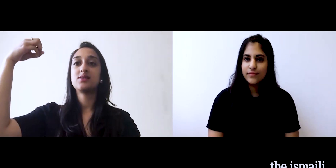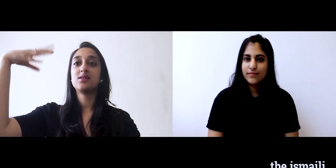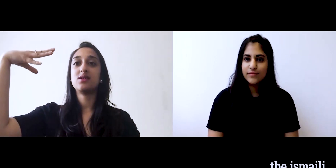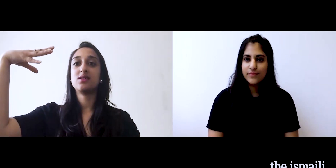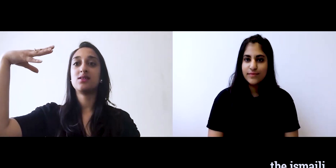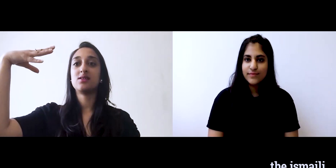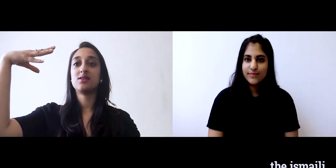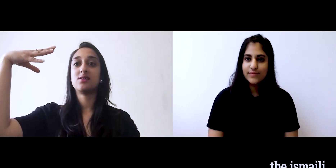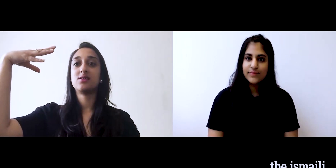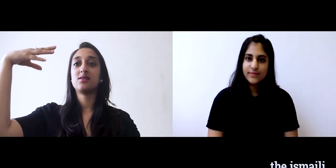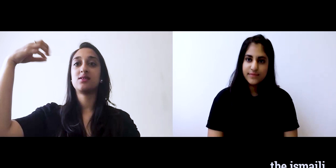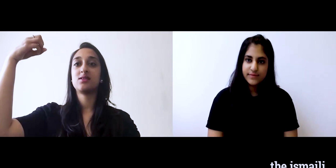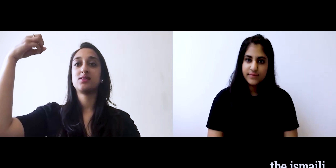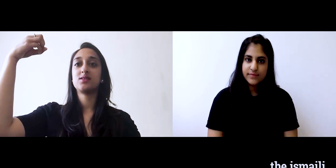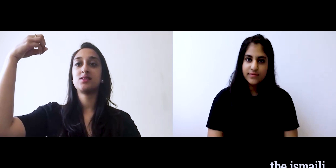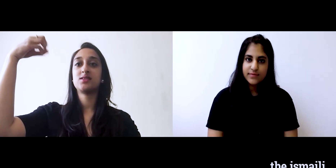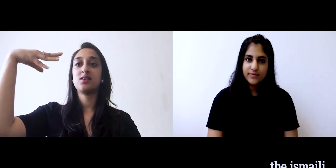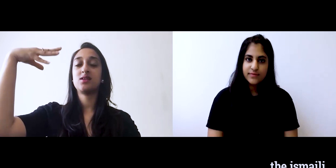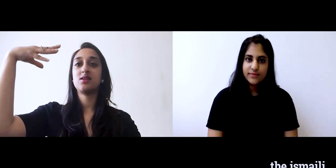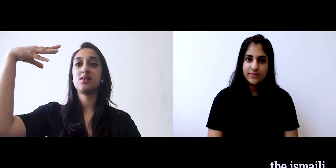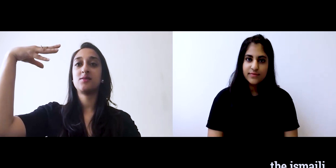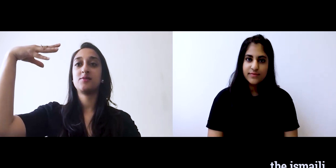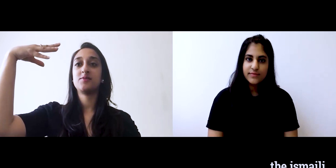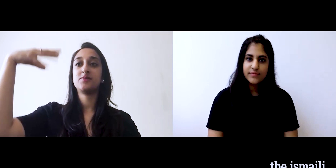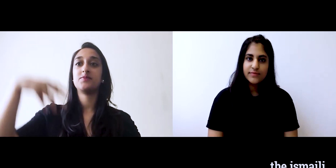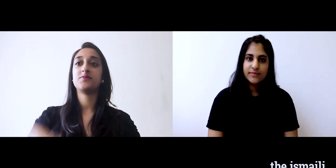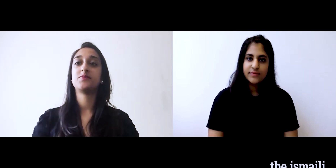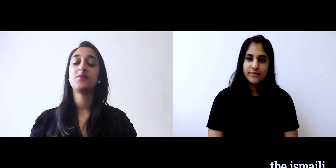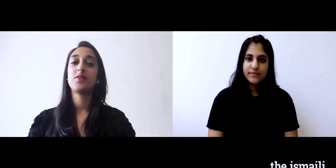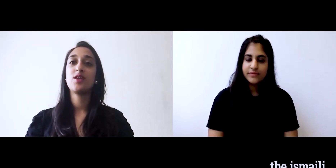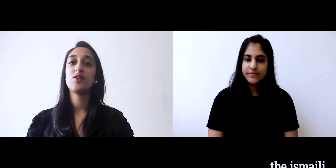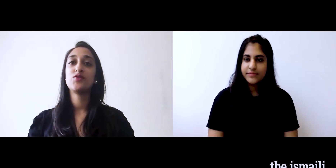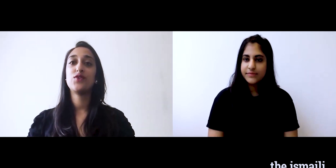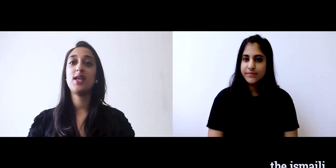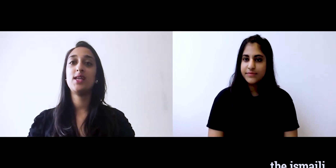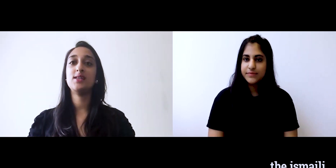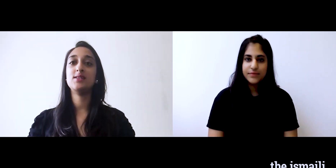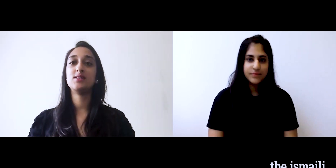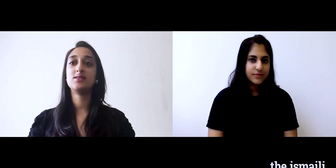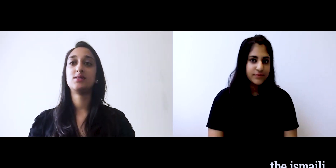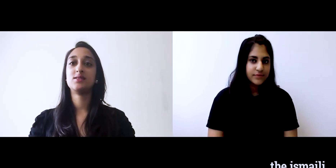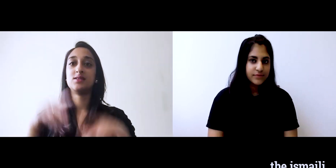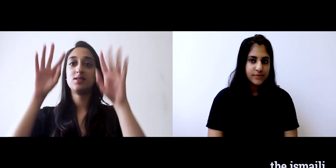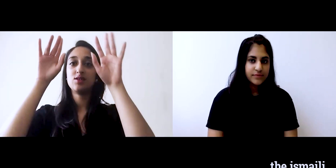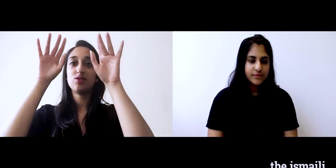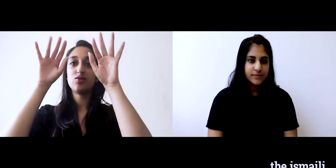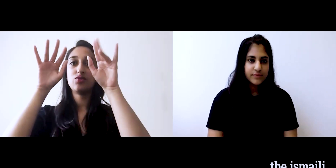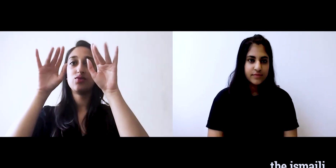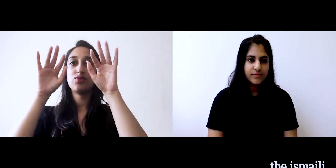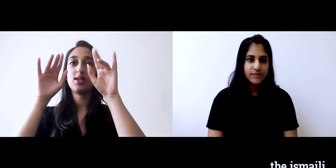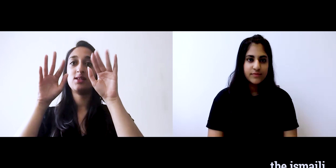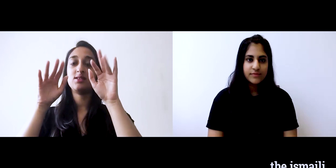Sun, sun Rain, rain